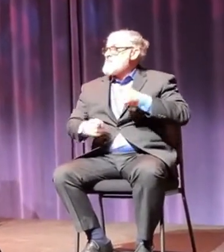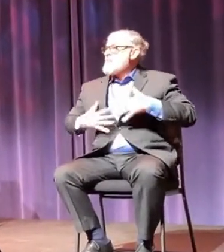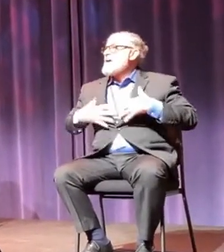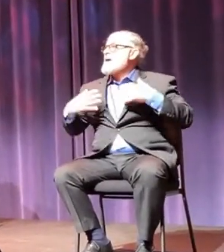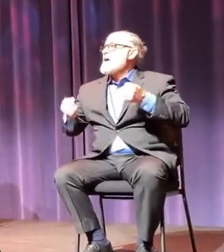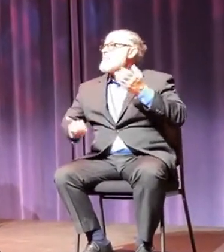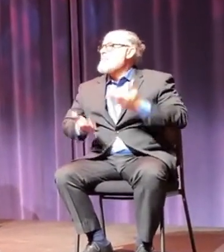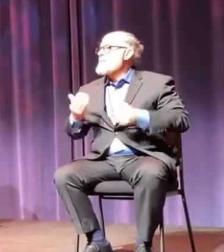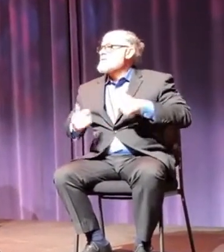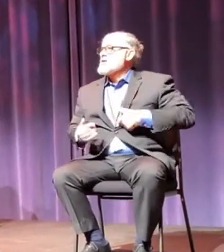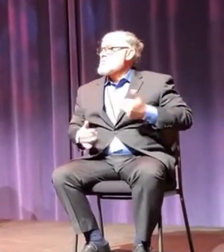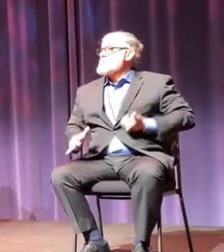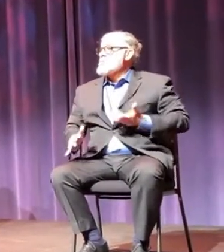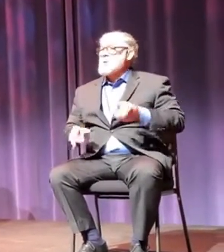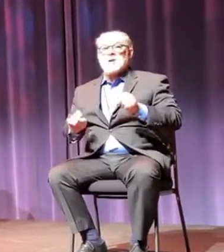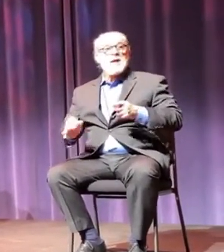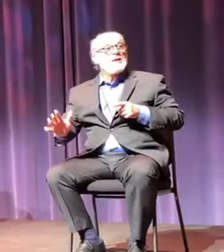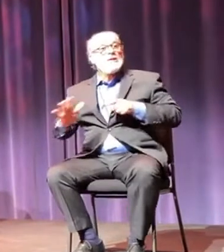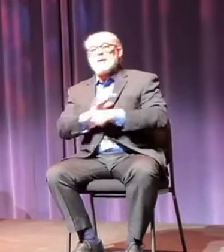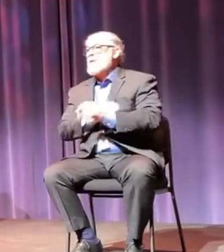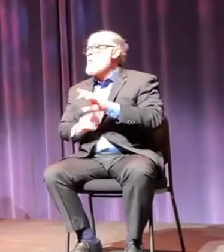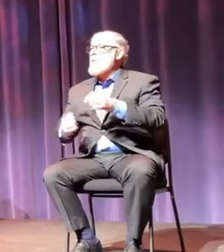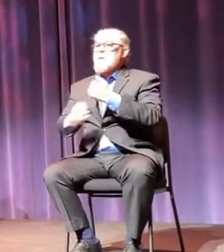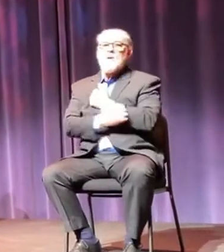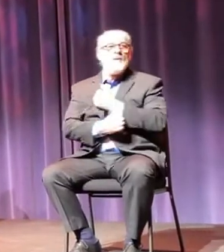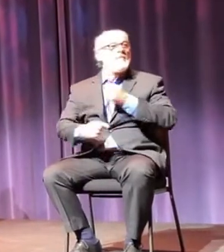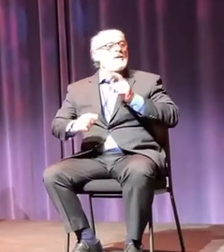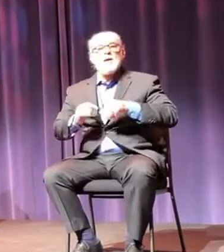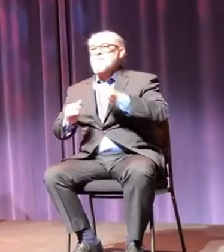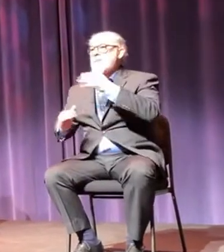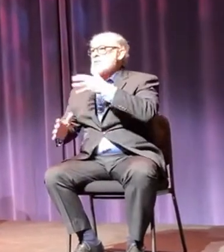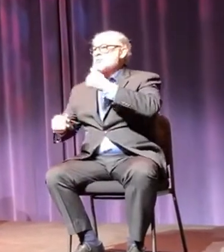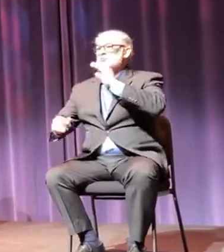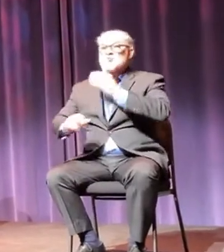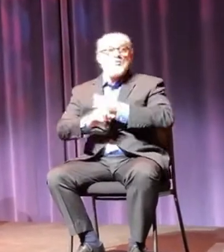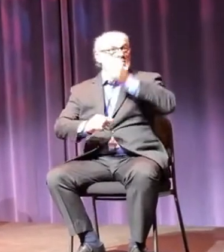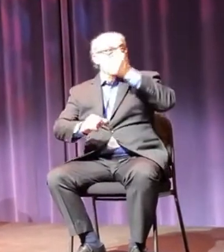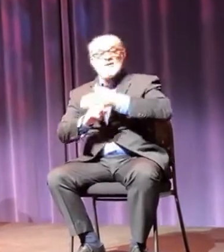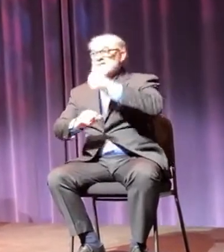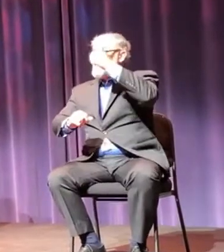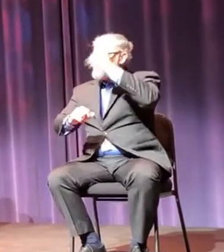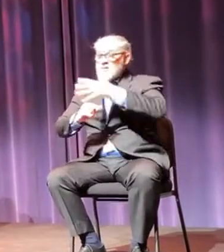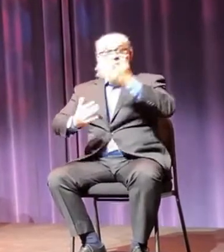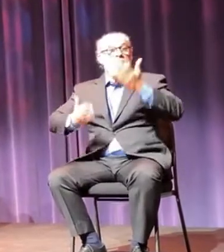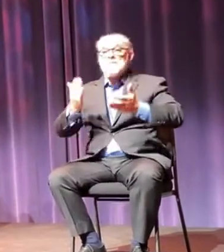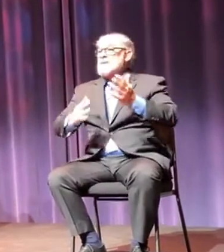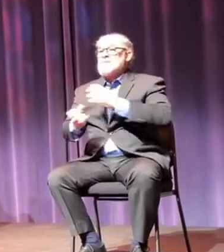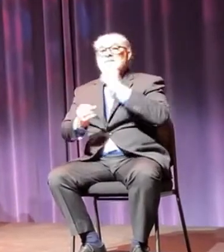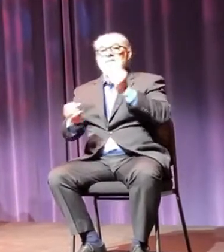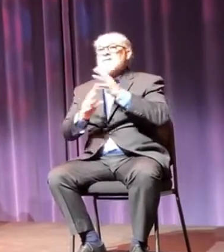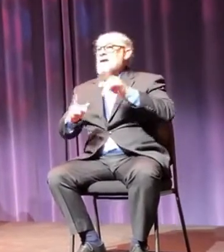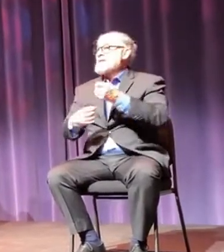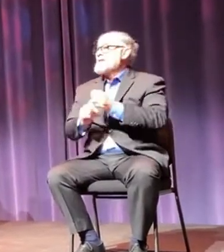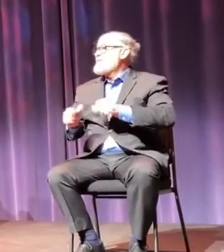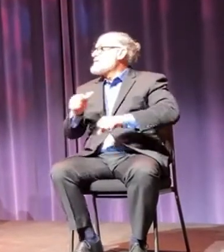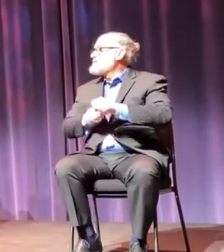Maybe this poem can't kill or love or mother or daughter or son or father. Maybe none of us can save each other.